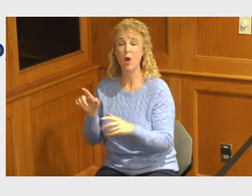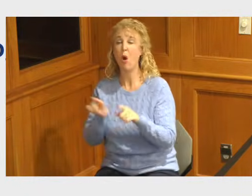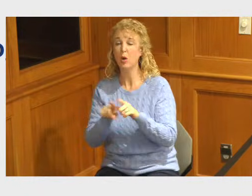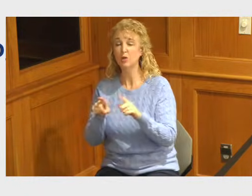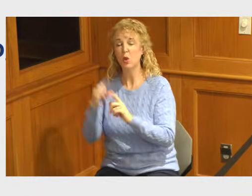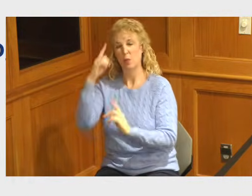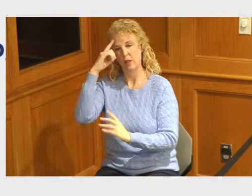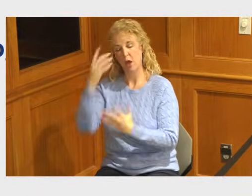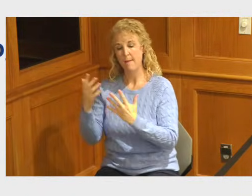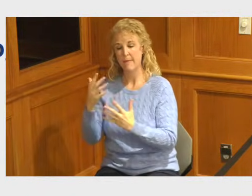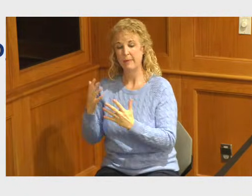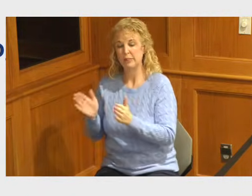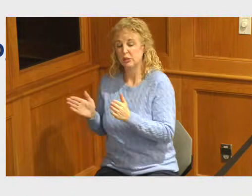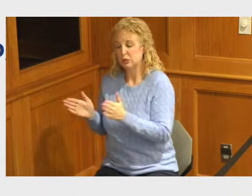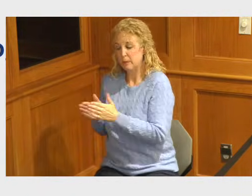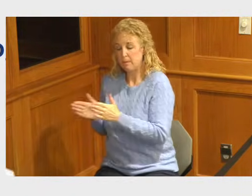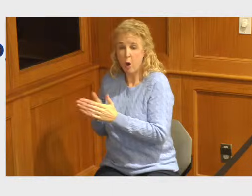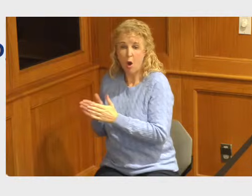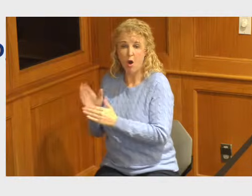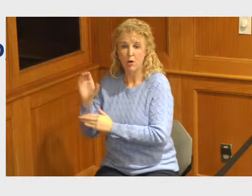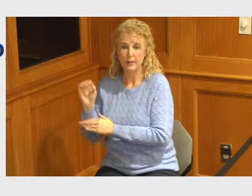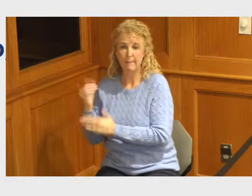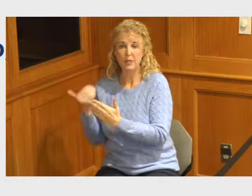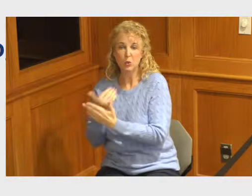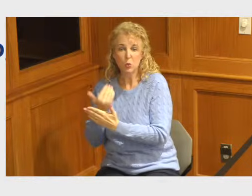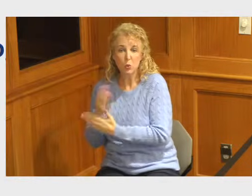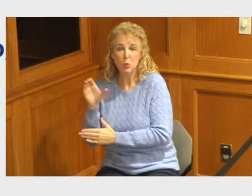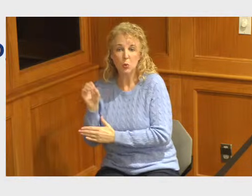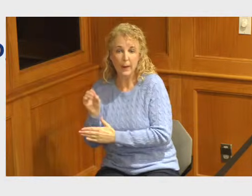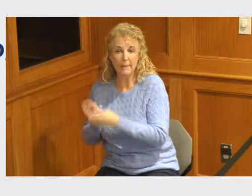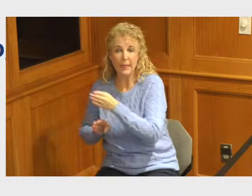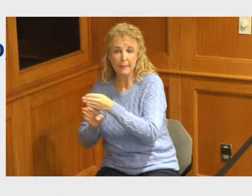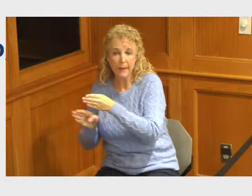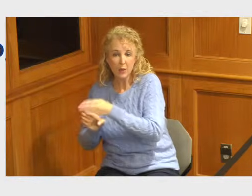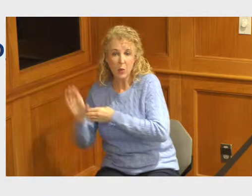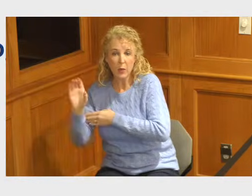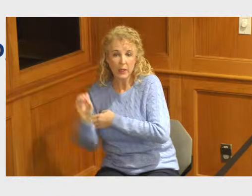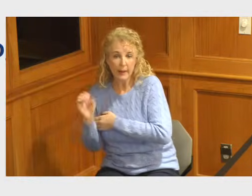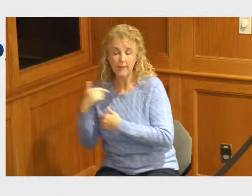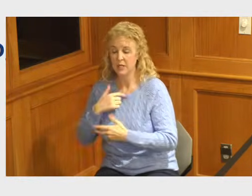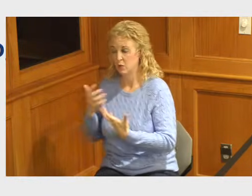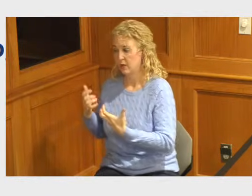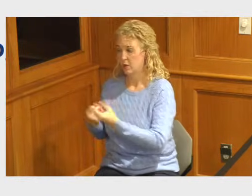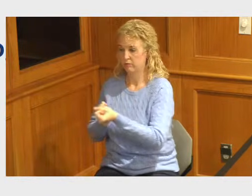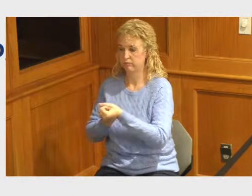estate developers, developers of color. folks were trying to build capacity in the industry.